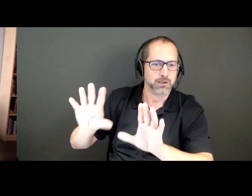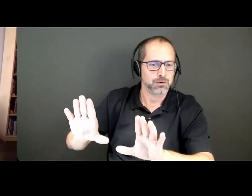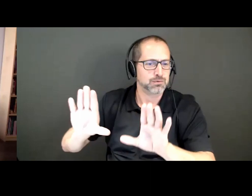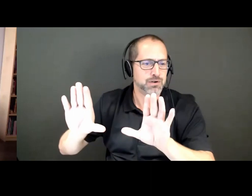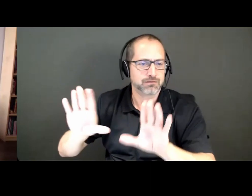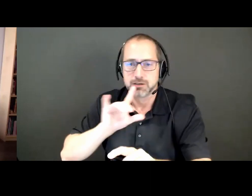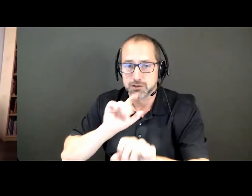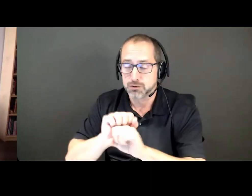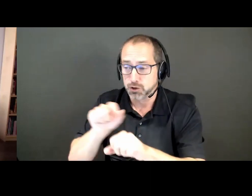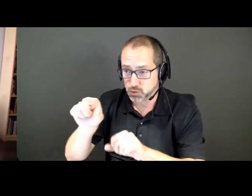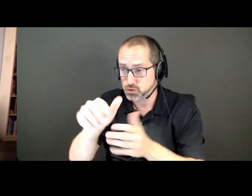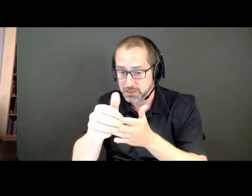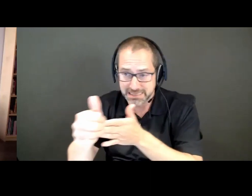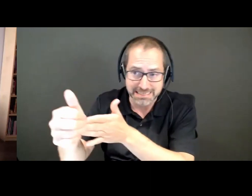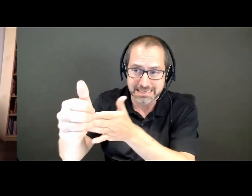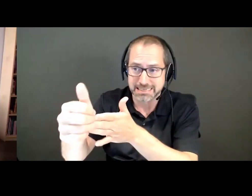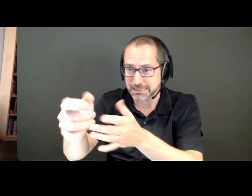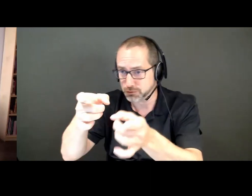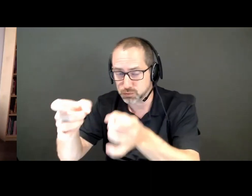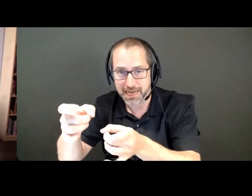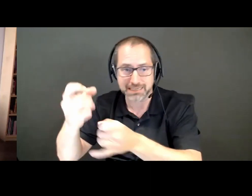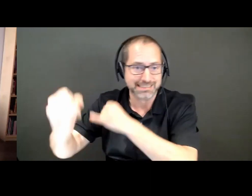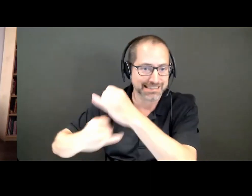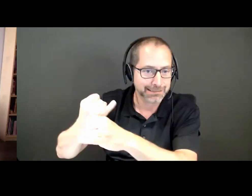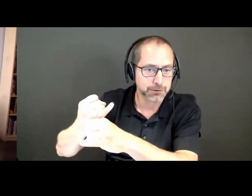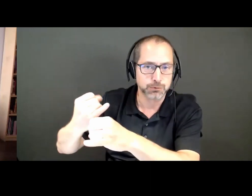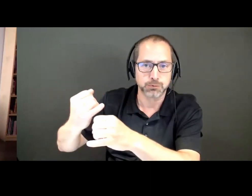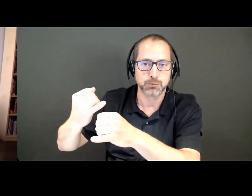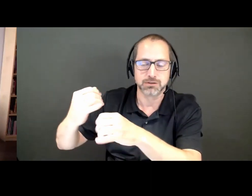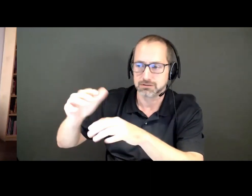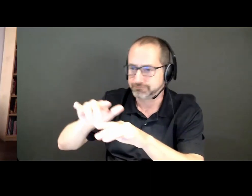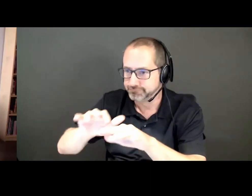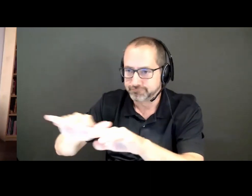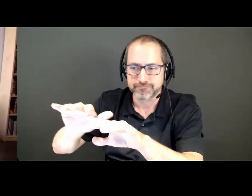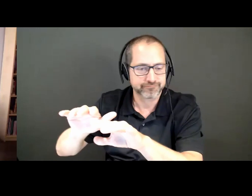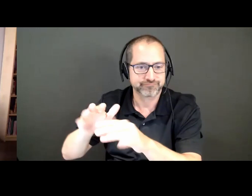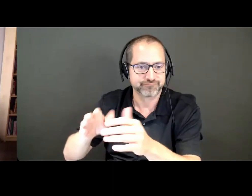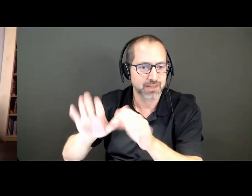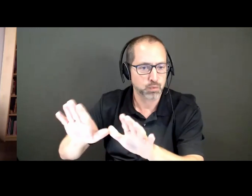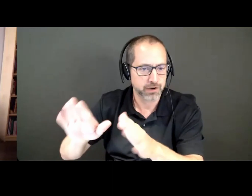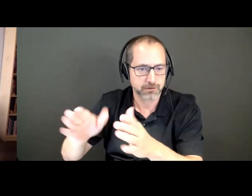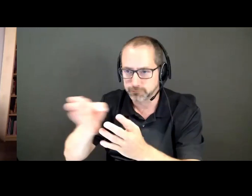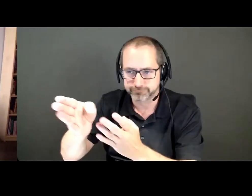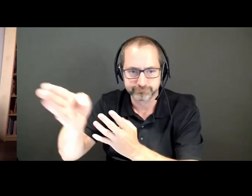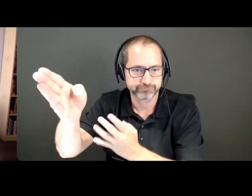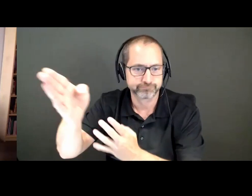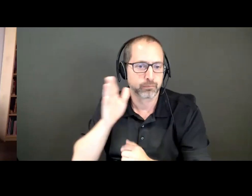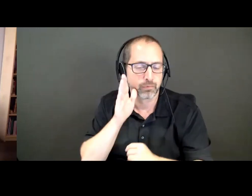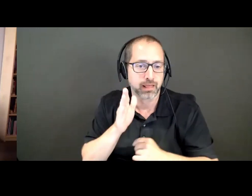ways that, and I hope beyond the Institute, the researchers on this call, research in general